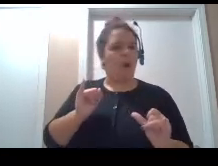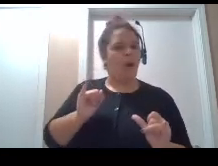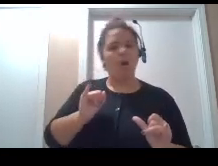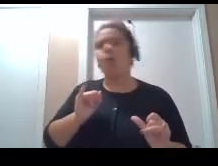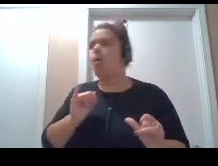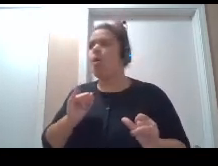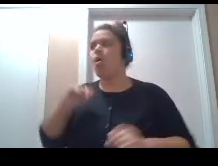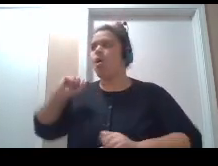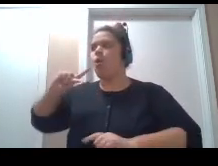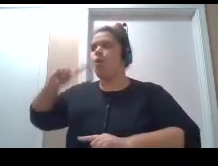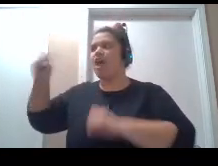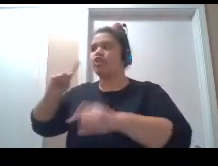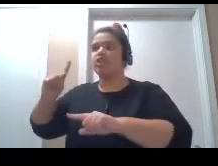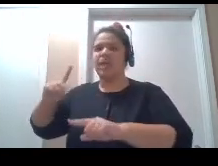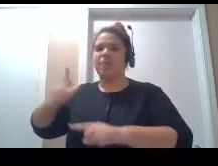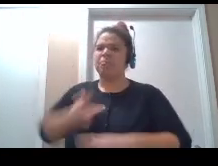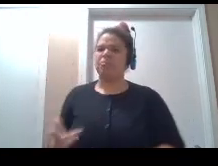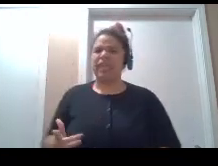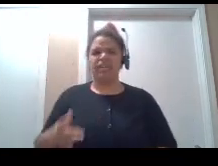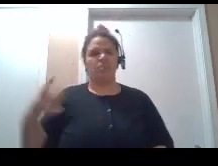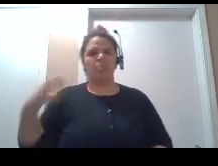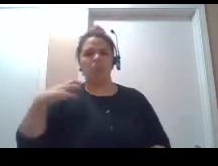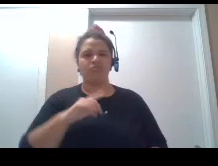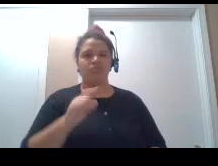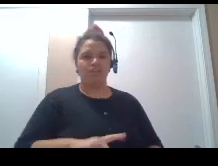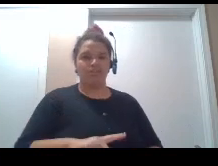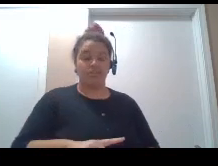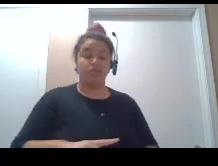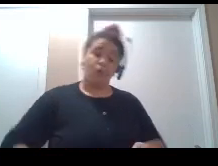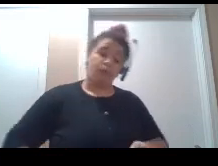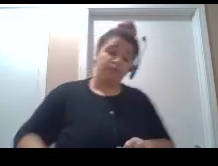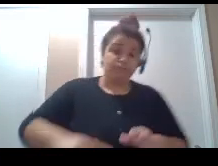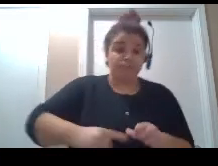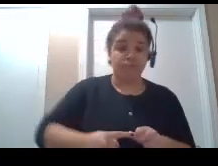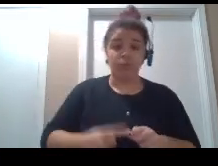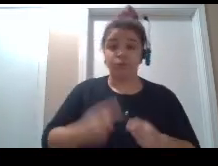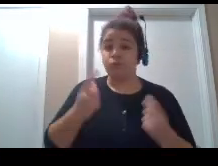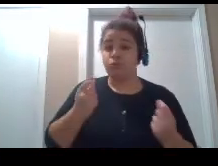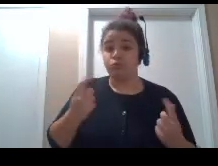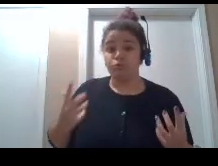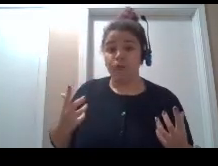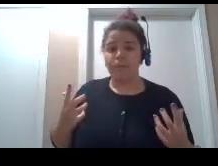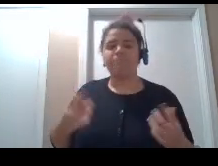This should start with developing an elevator speech, which is used to answer the “tell me about yourself” question.